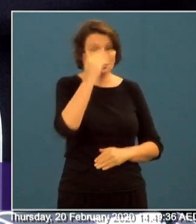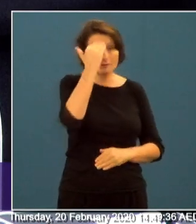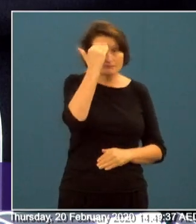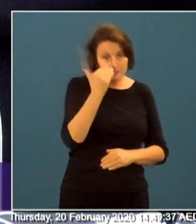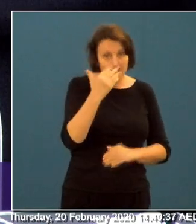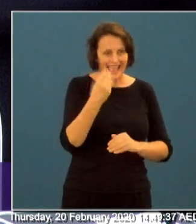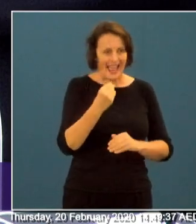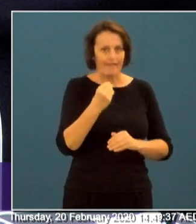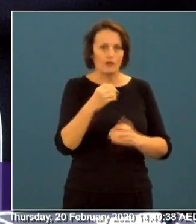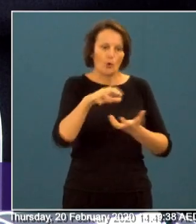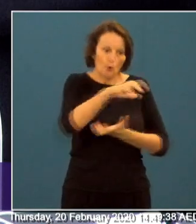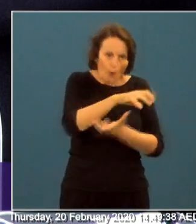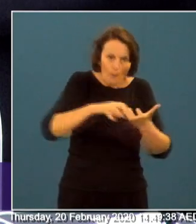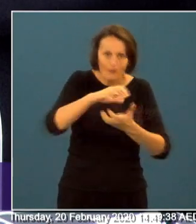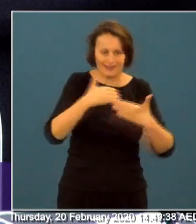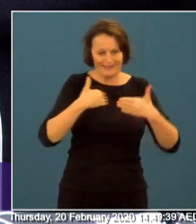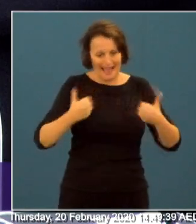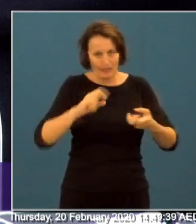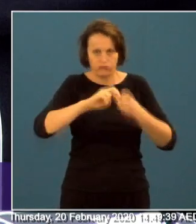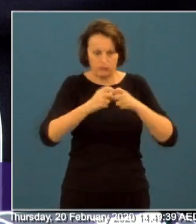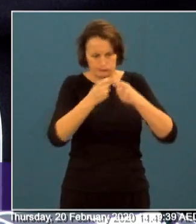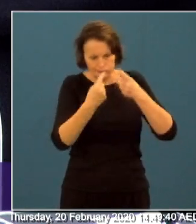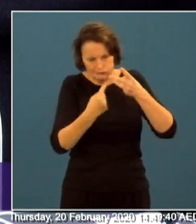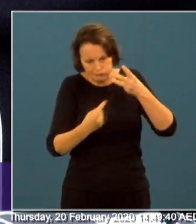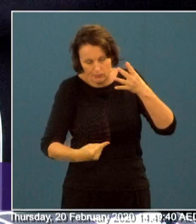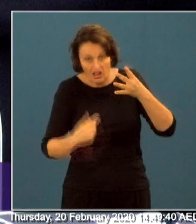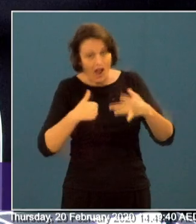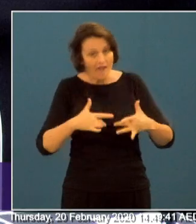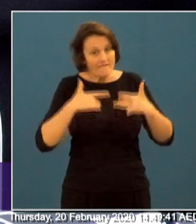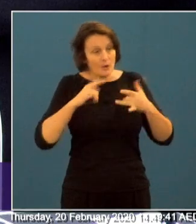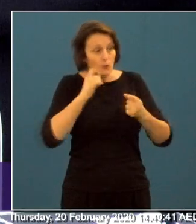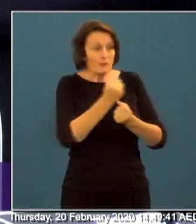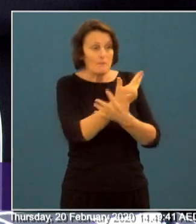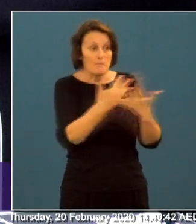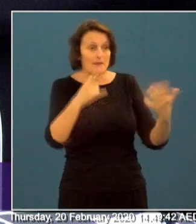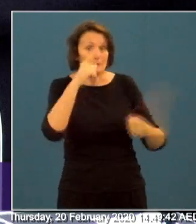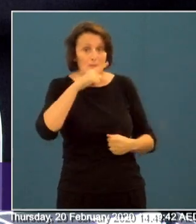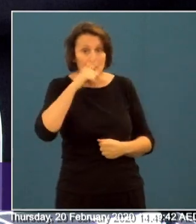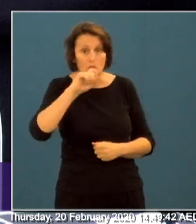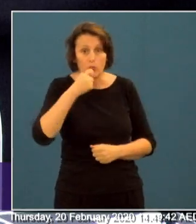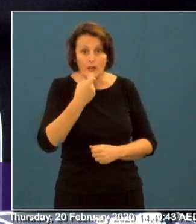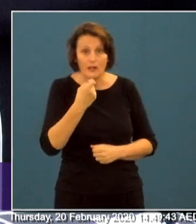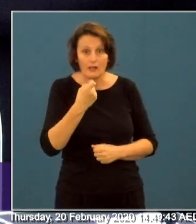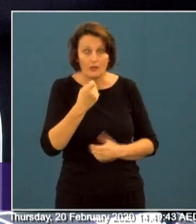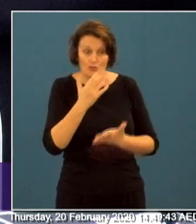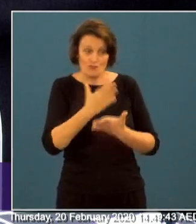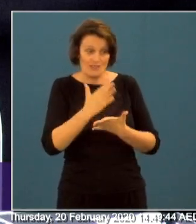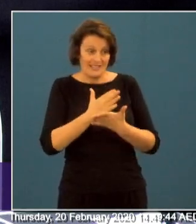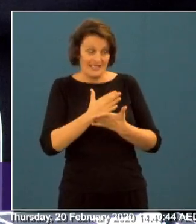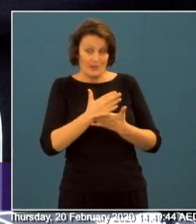And I'm anticipating that would be a fairly large population, and I'm anticipating that it will be beyond our capacity to meet their needs.